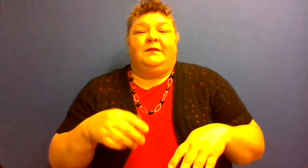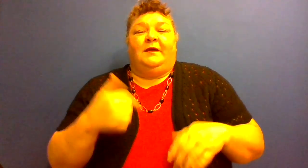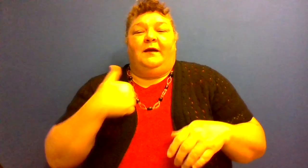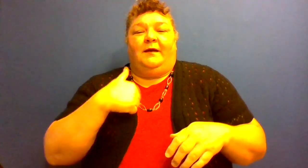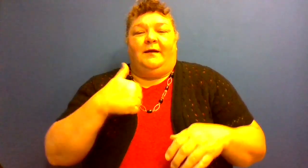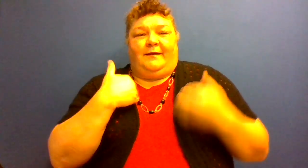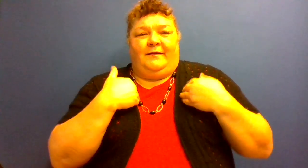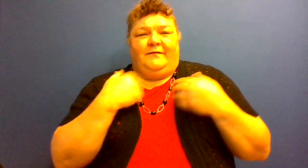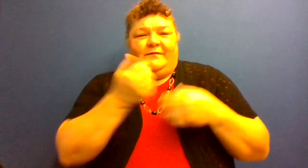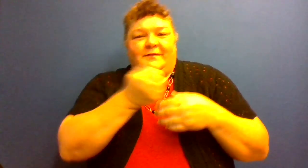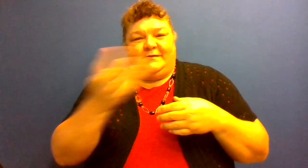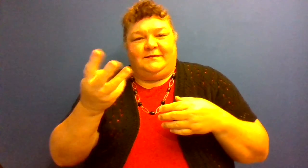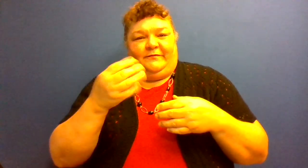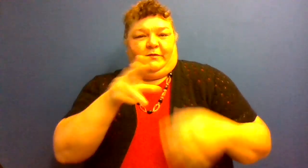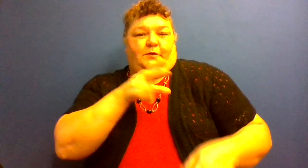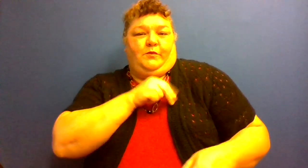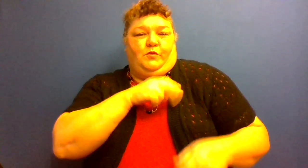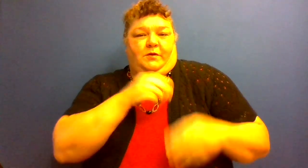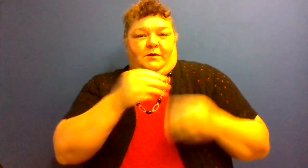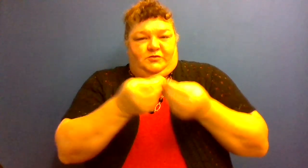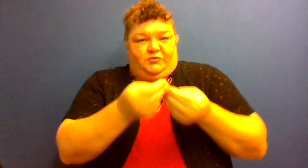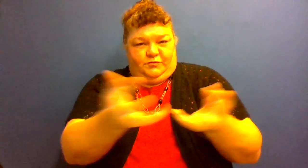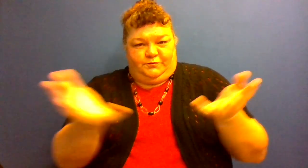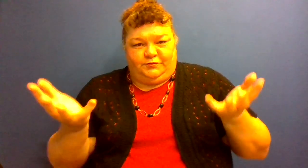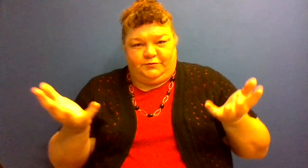I have a few awards to hand out.